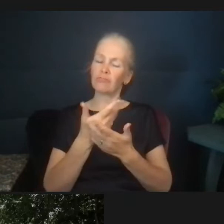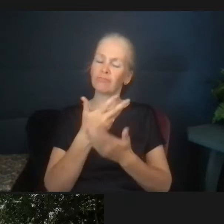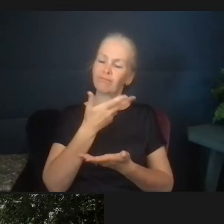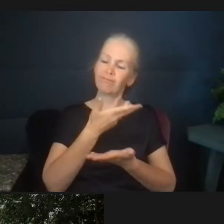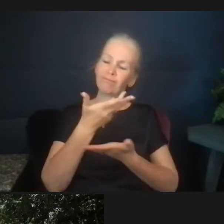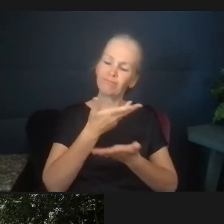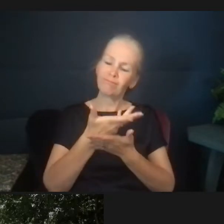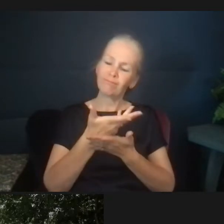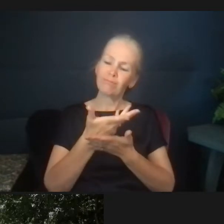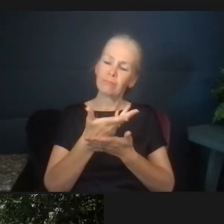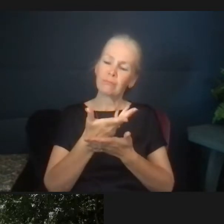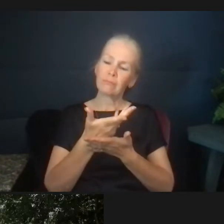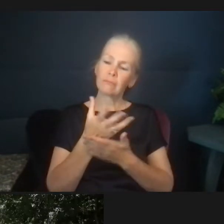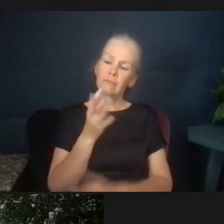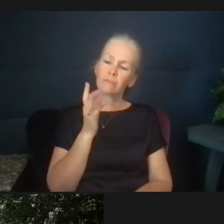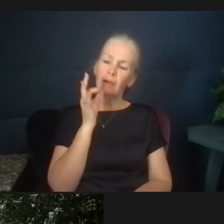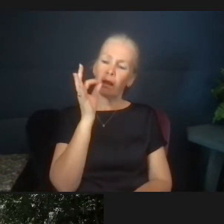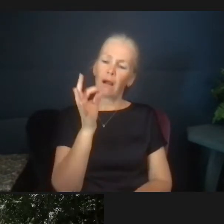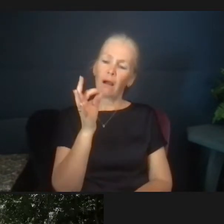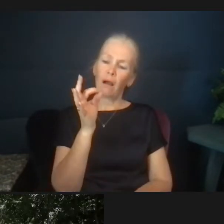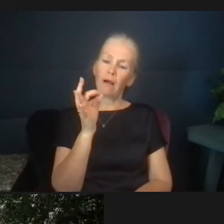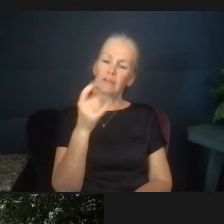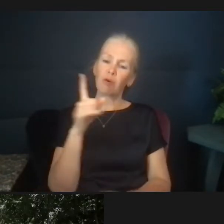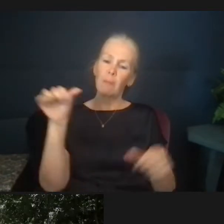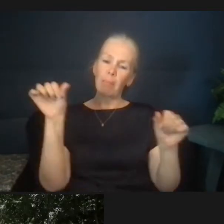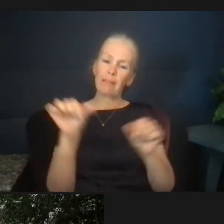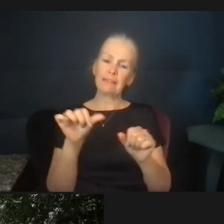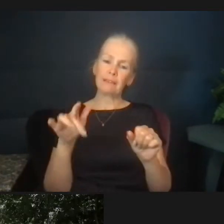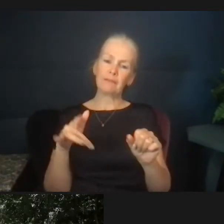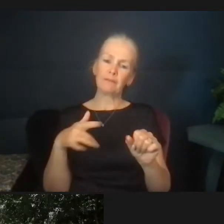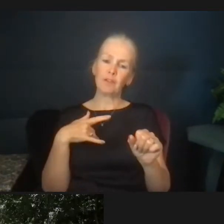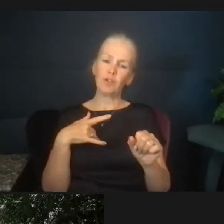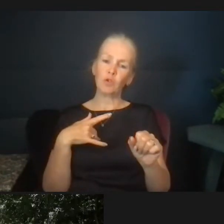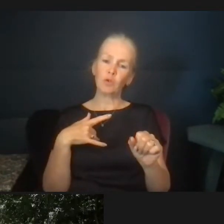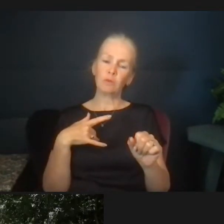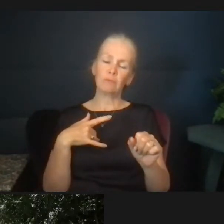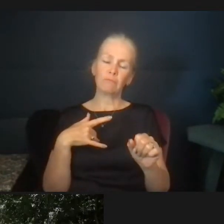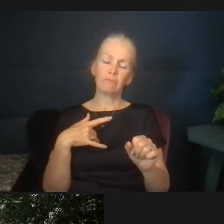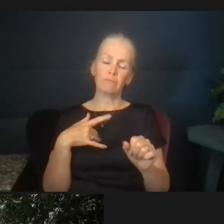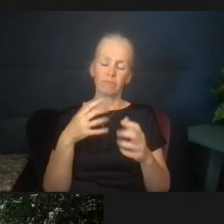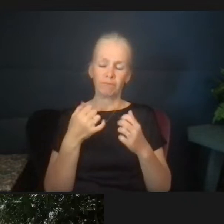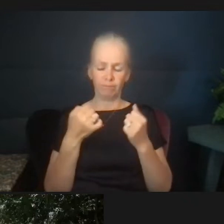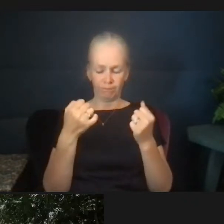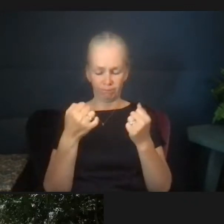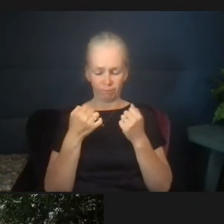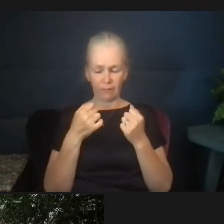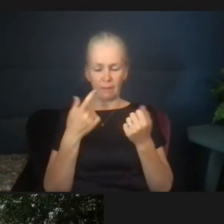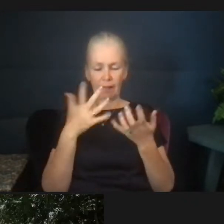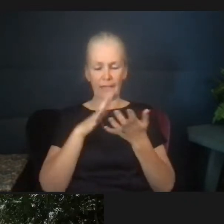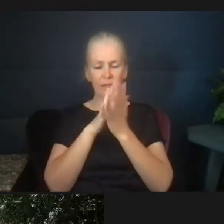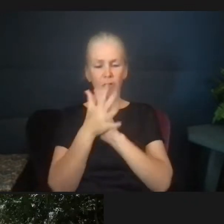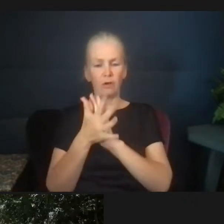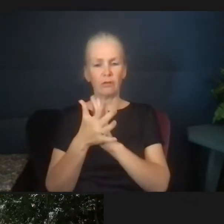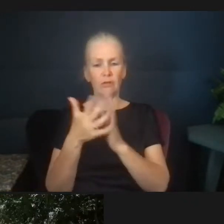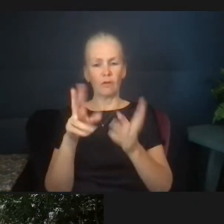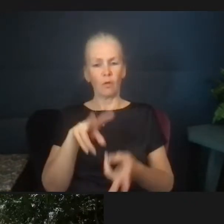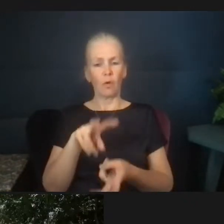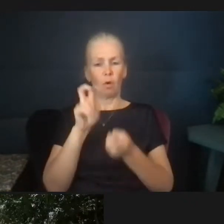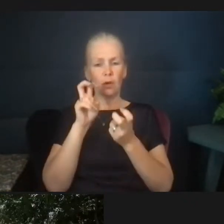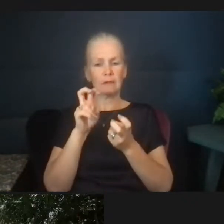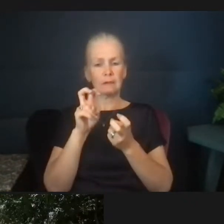asked from a very sort of limited point of view, that dilutes the concept, and very much I think